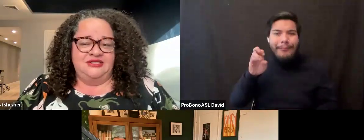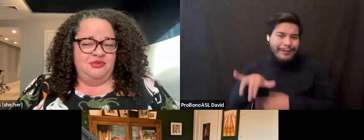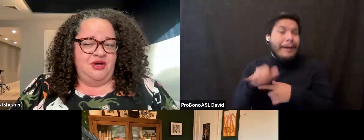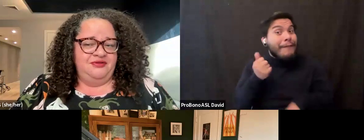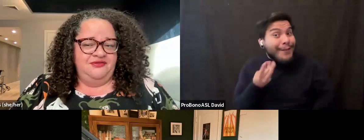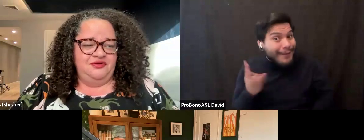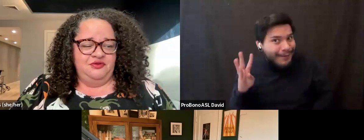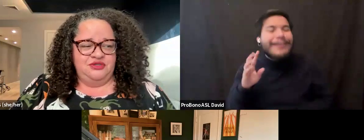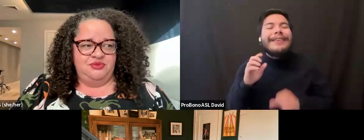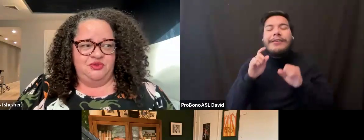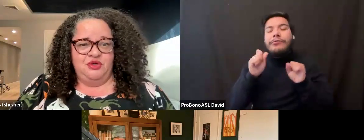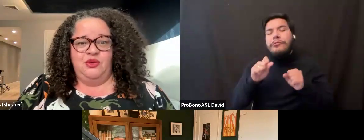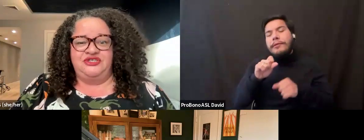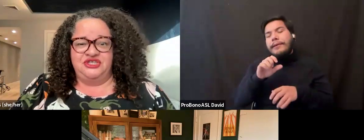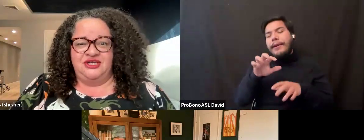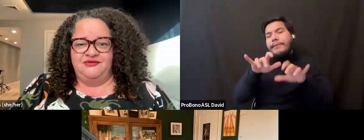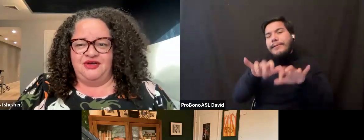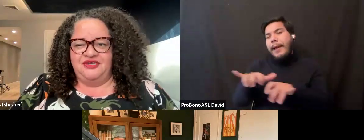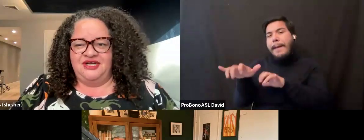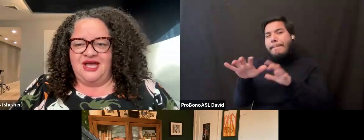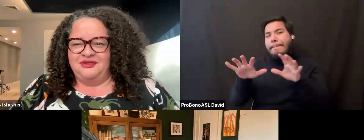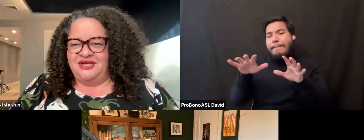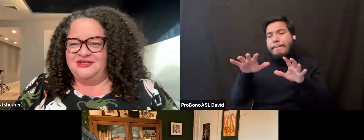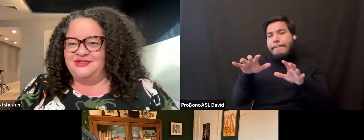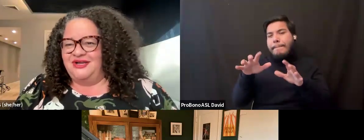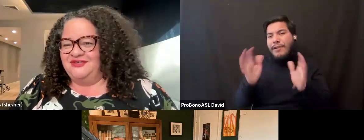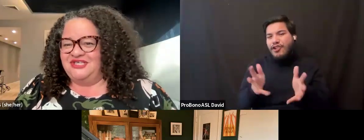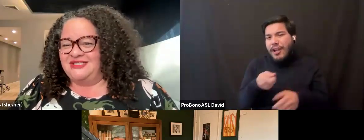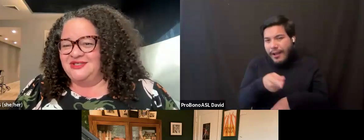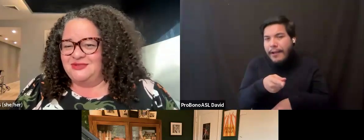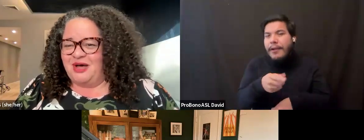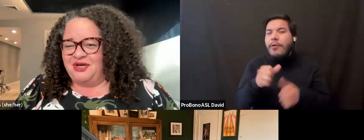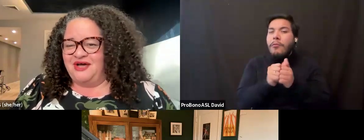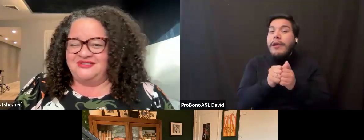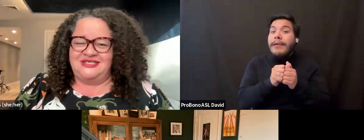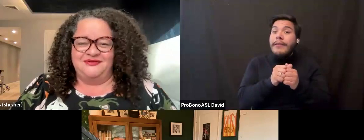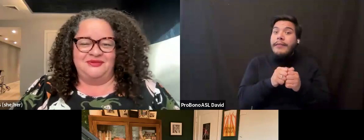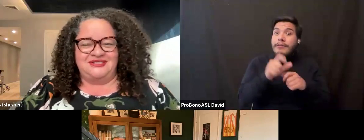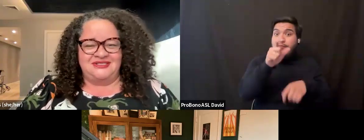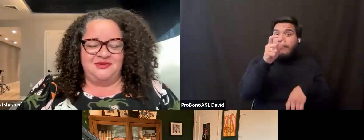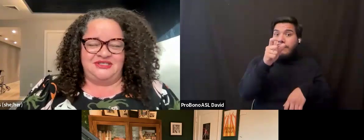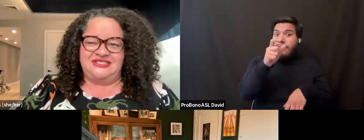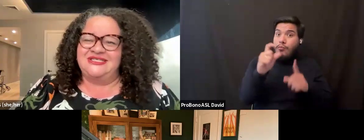It's super helpful if you just put the word question in front of it in capital letters so that if the chat starts popping off, it's easy for me to still see the questions.